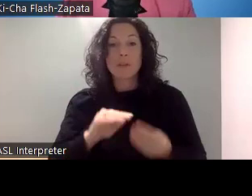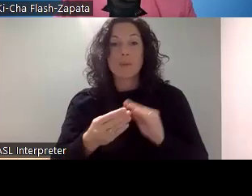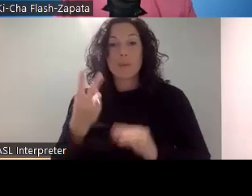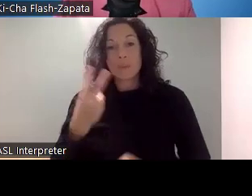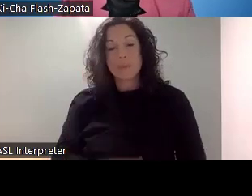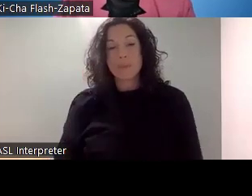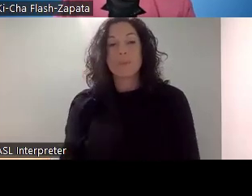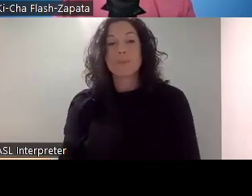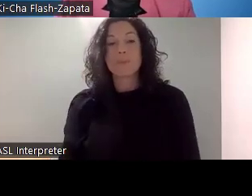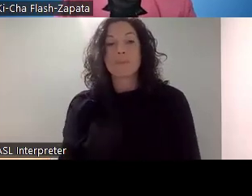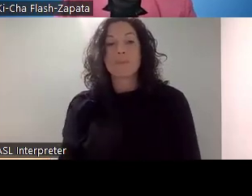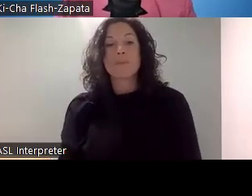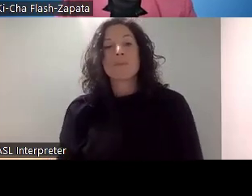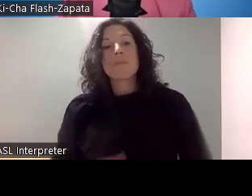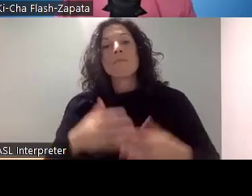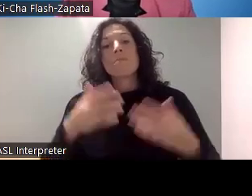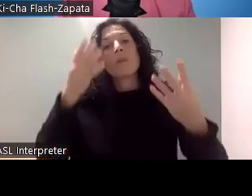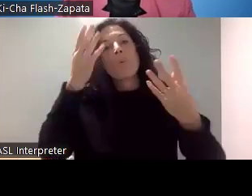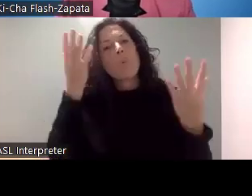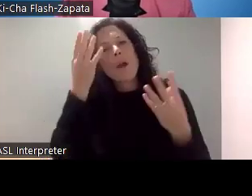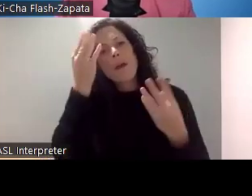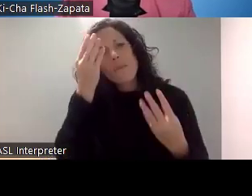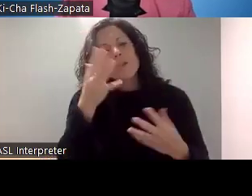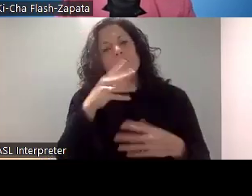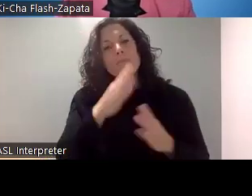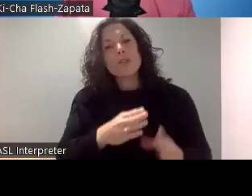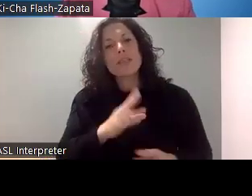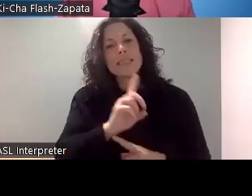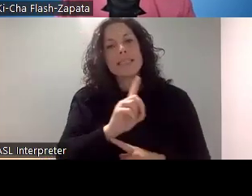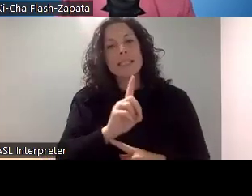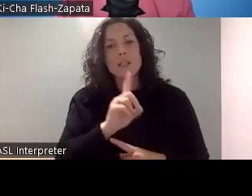what information should Person D have shared with 123 University?